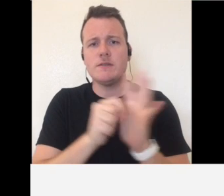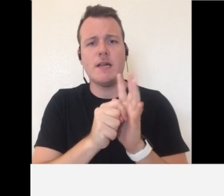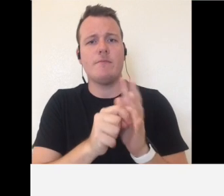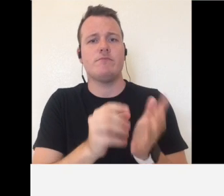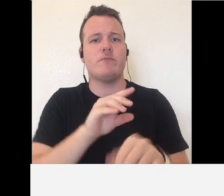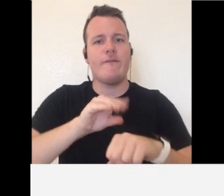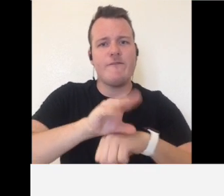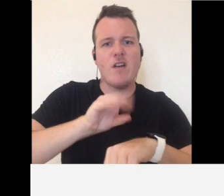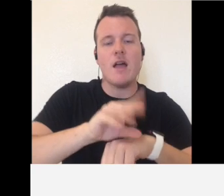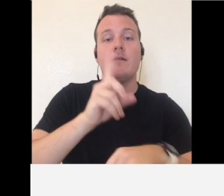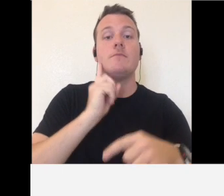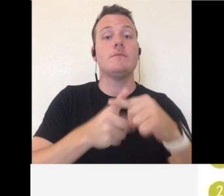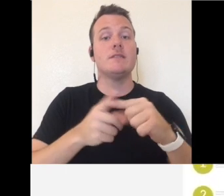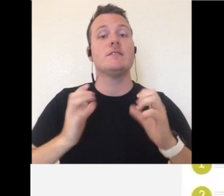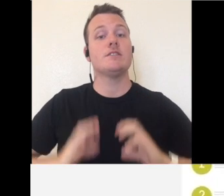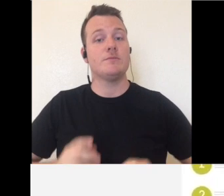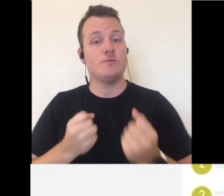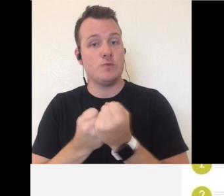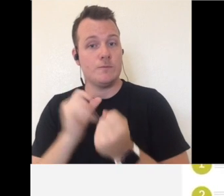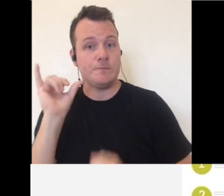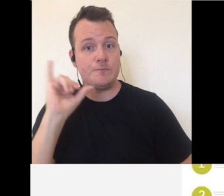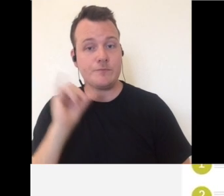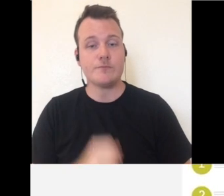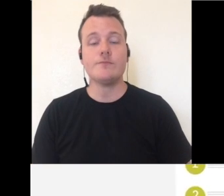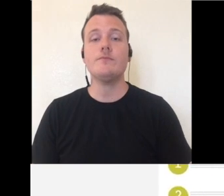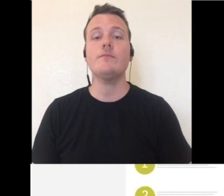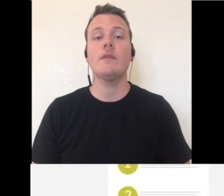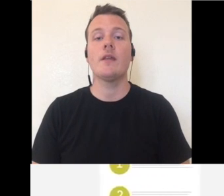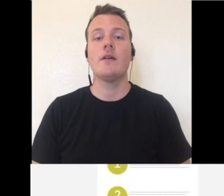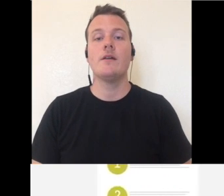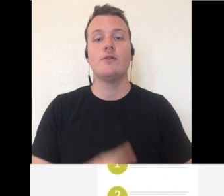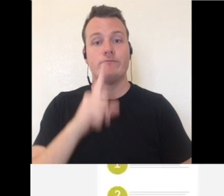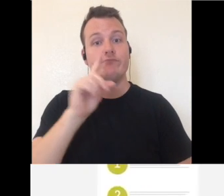expert instructions and video advice at every step along. With free customer